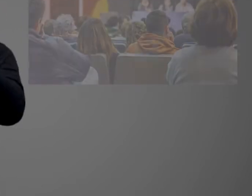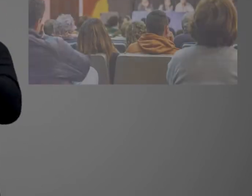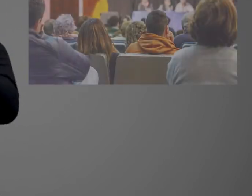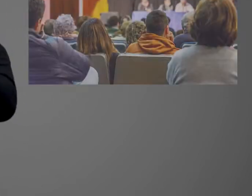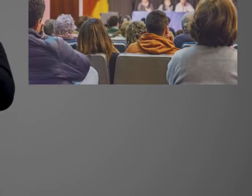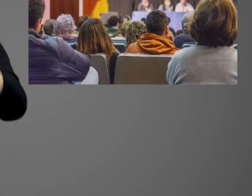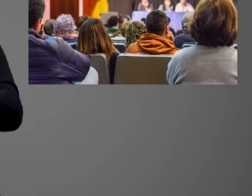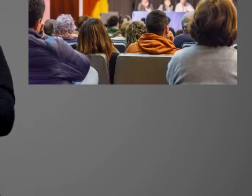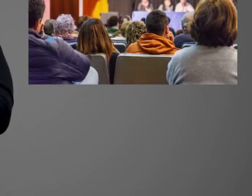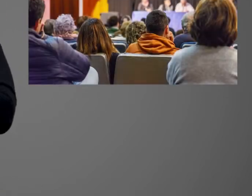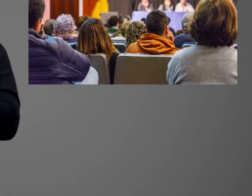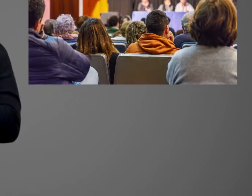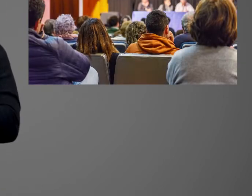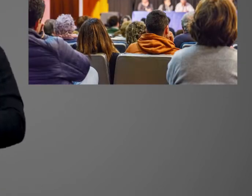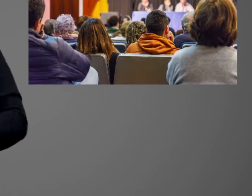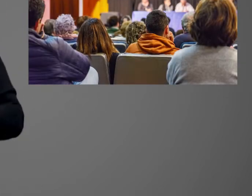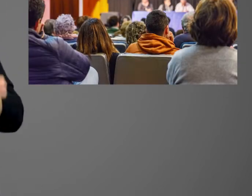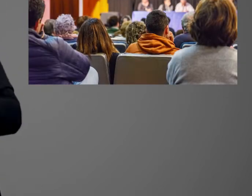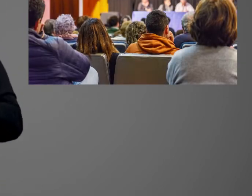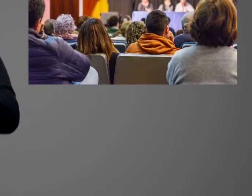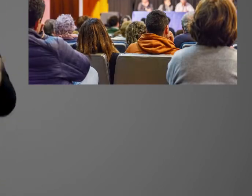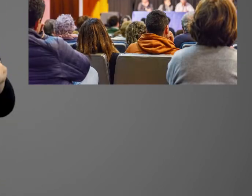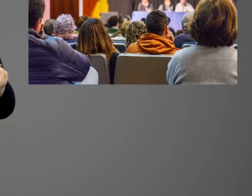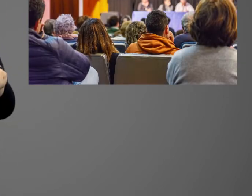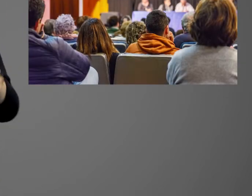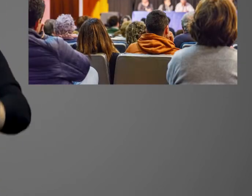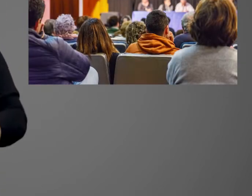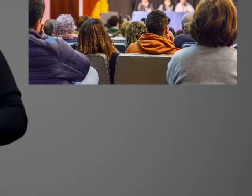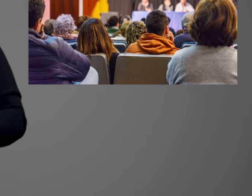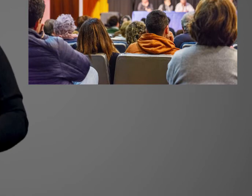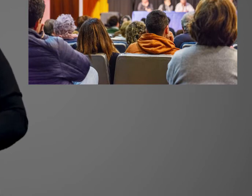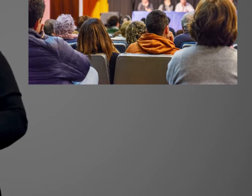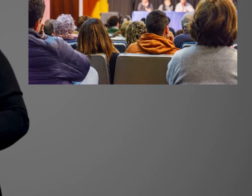I sent the city coordinator an email telling her I was planning to attend